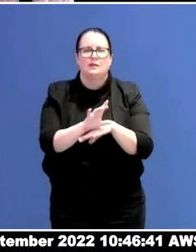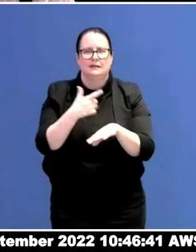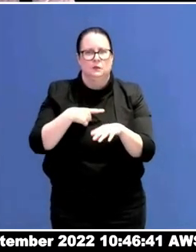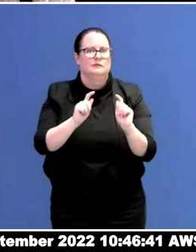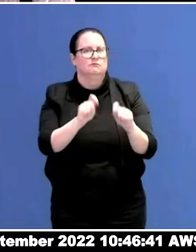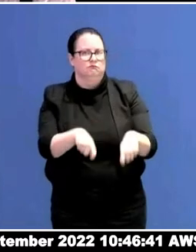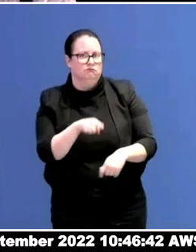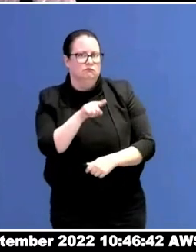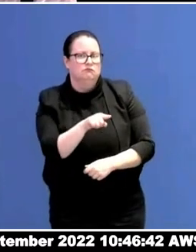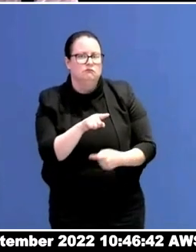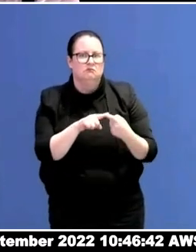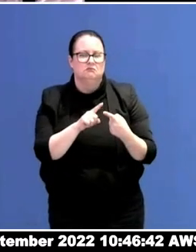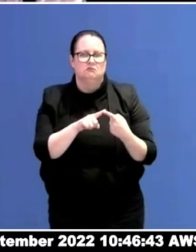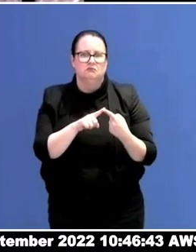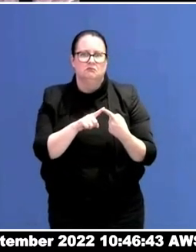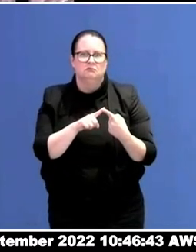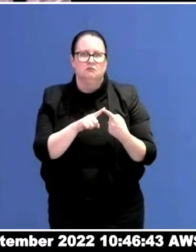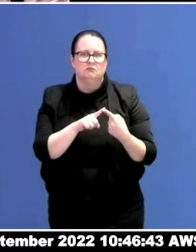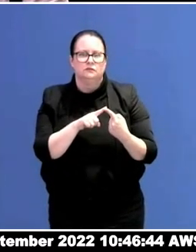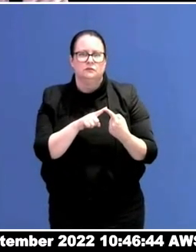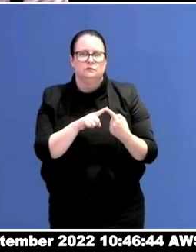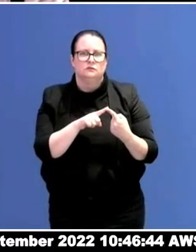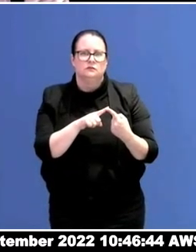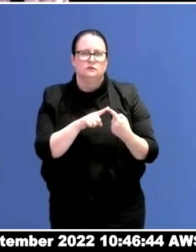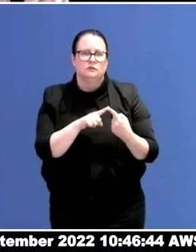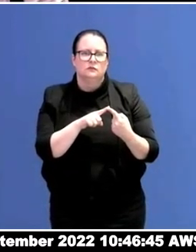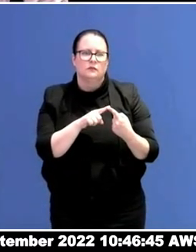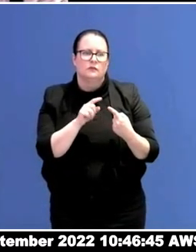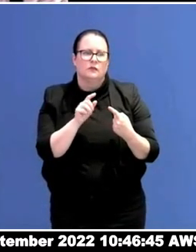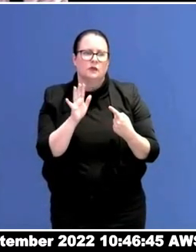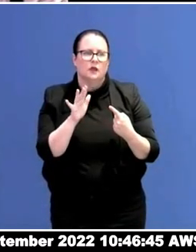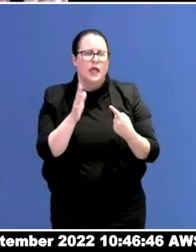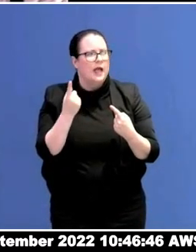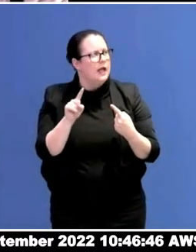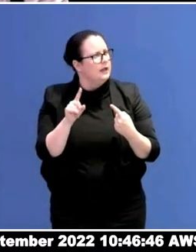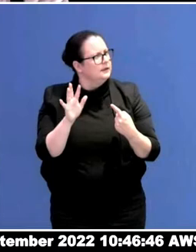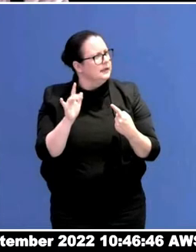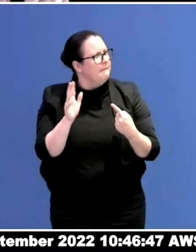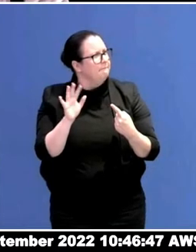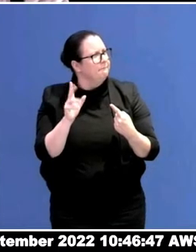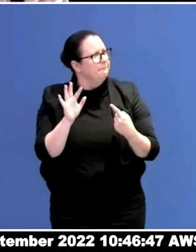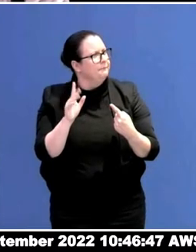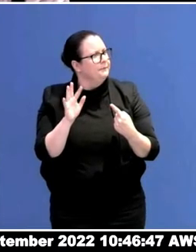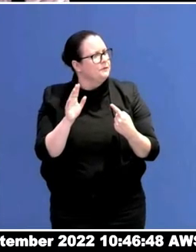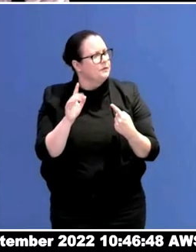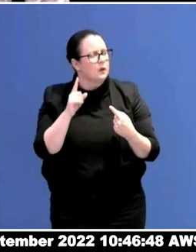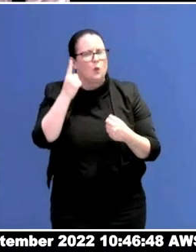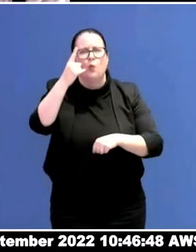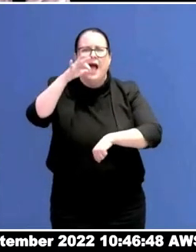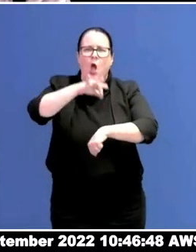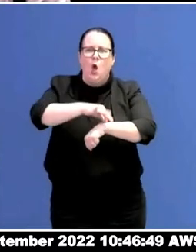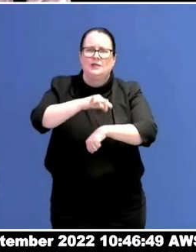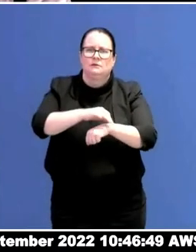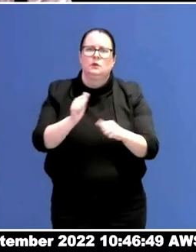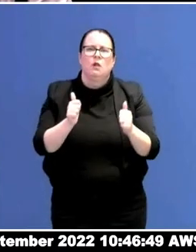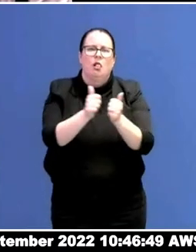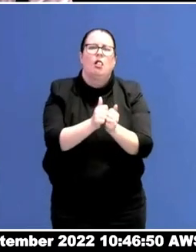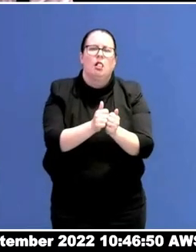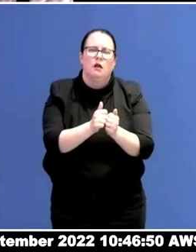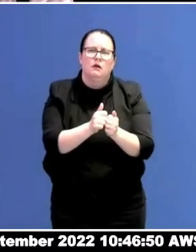and from that also at a hospital appointment with the